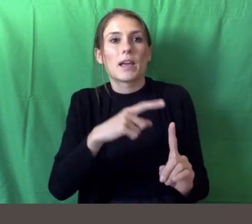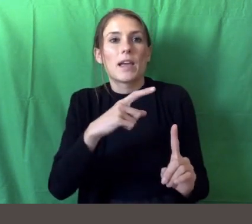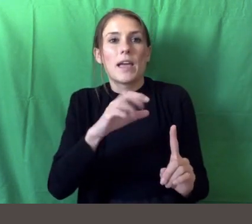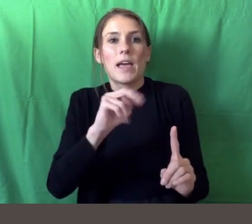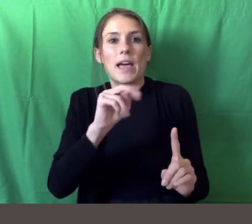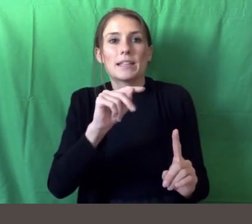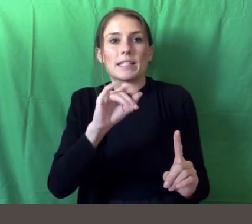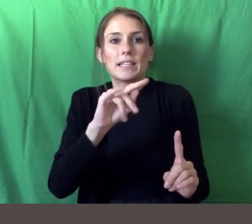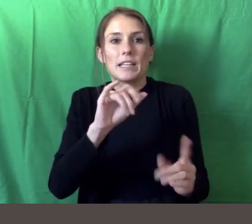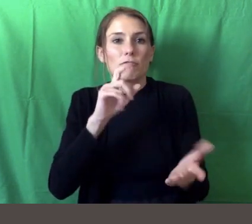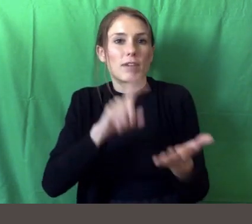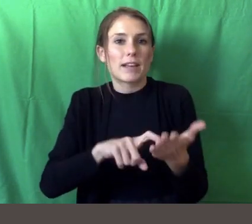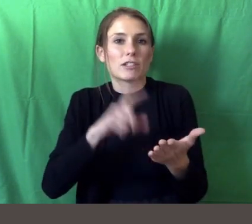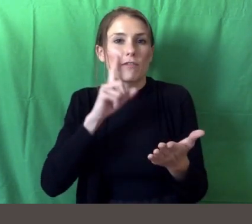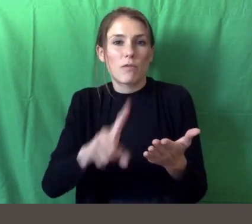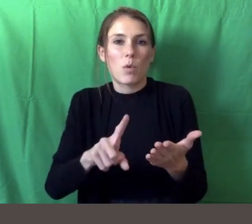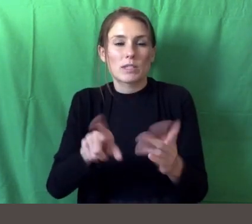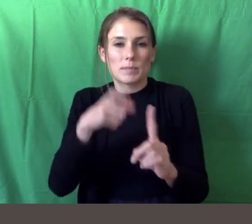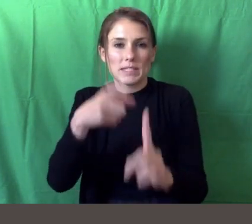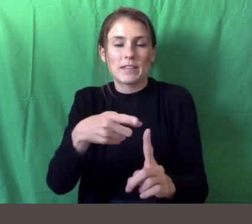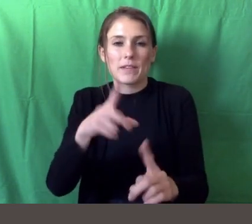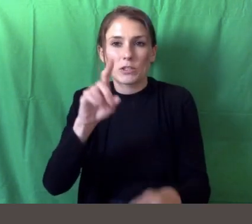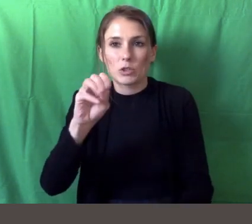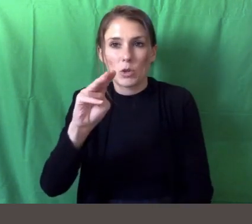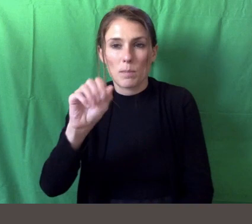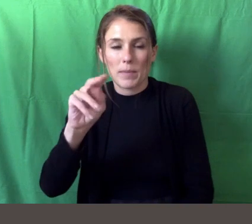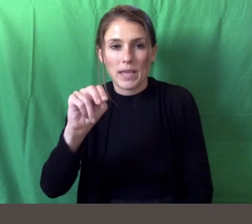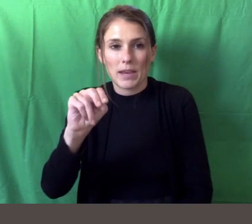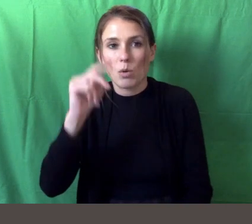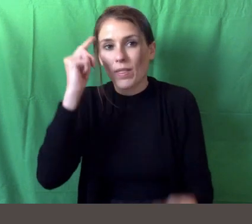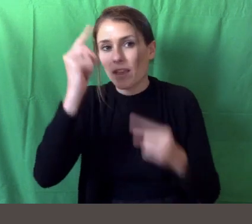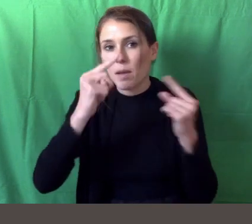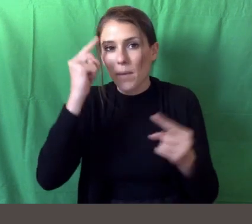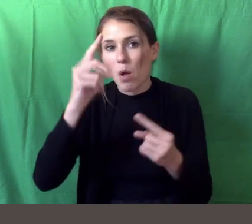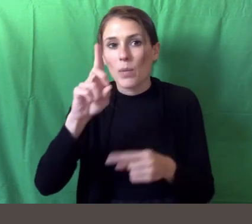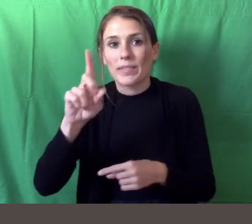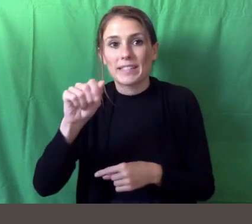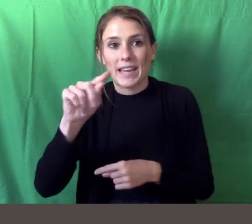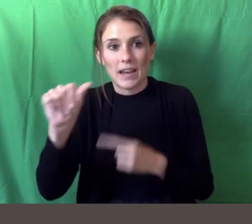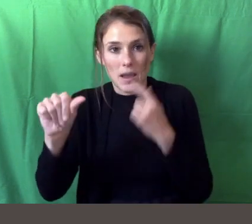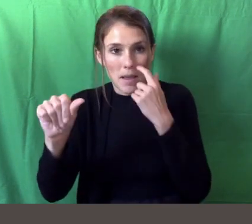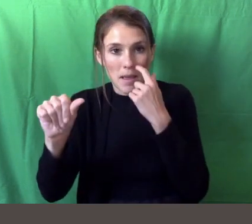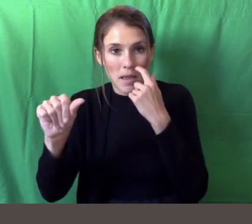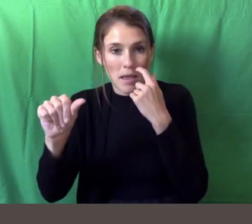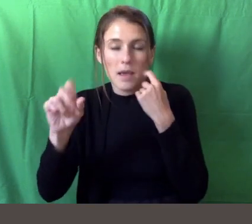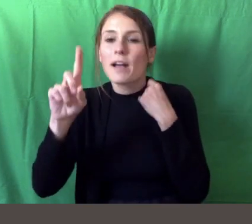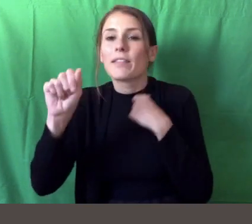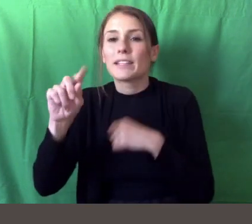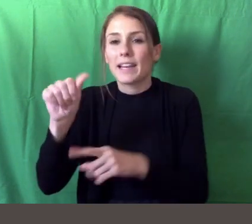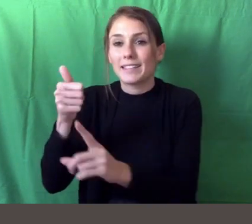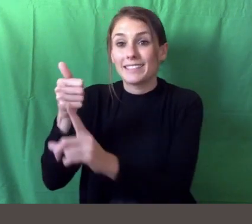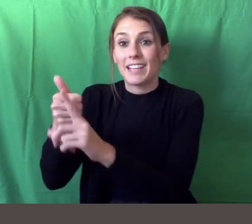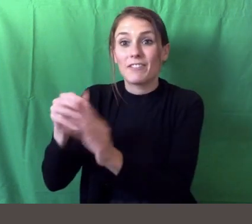So think about the data. It's often said that the data is the model, and this is even more true for LLMs.